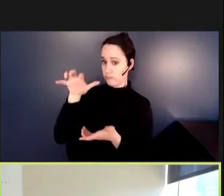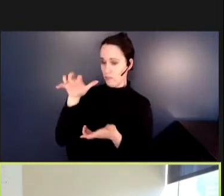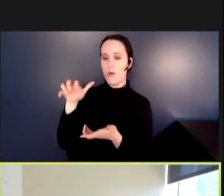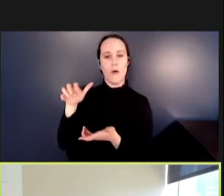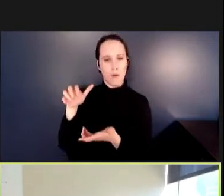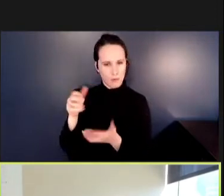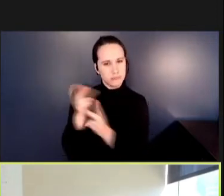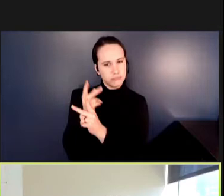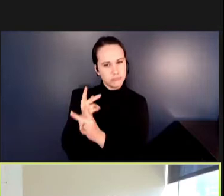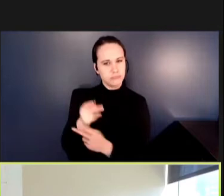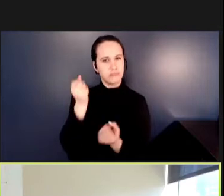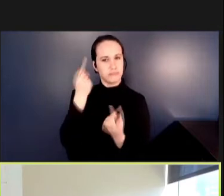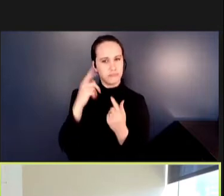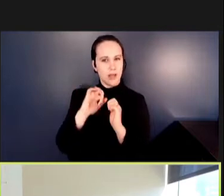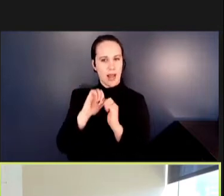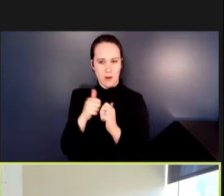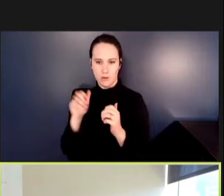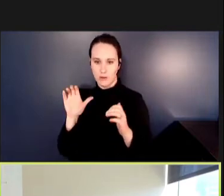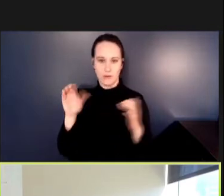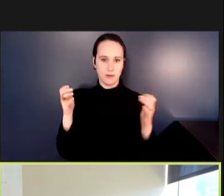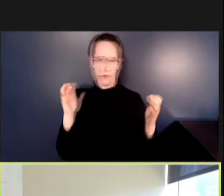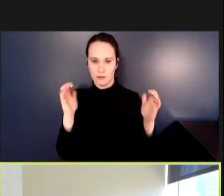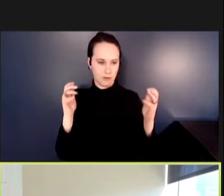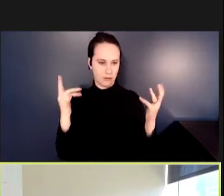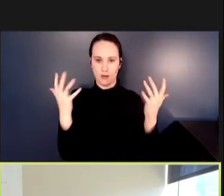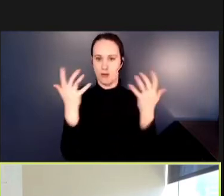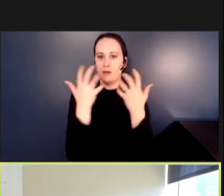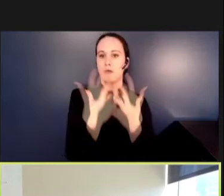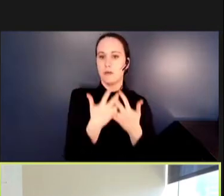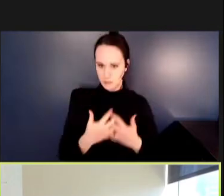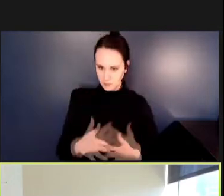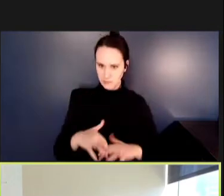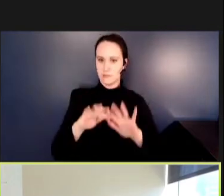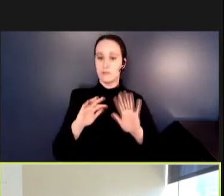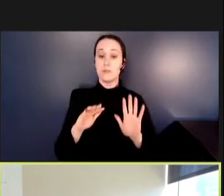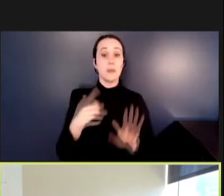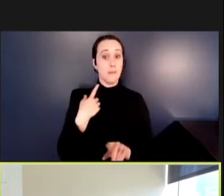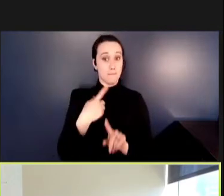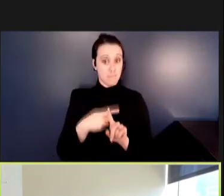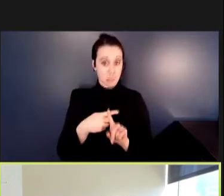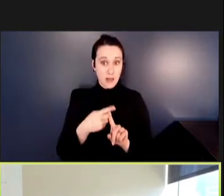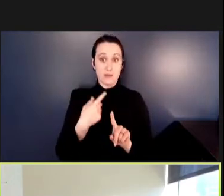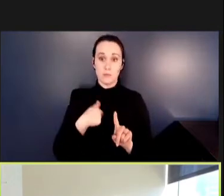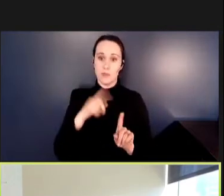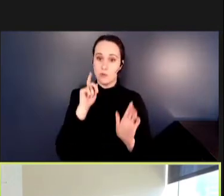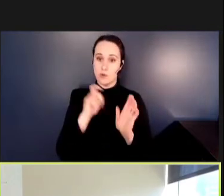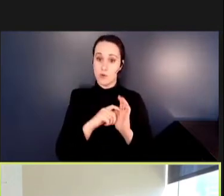from these mutations and where also where we're breaking interactions and those are shown with